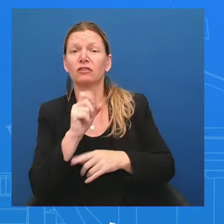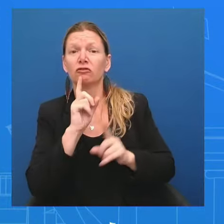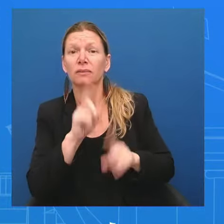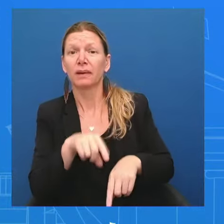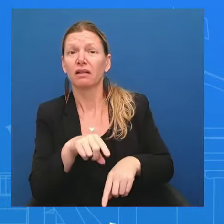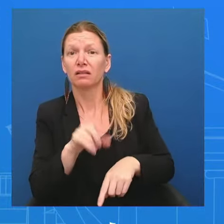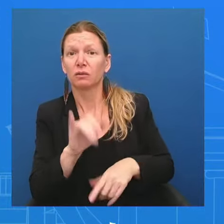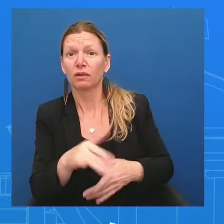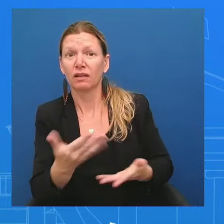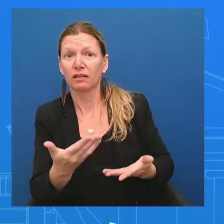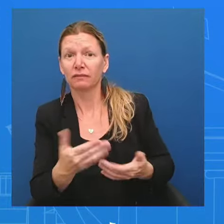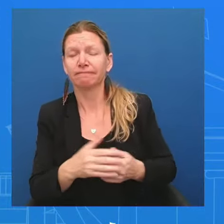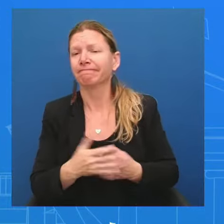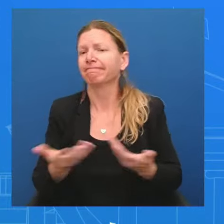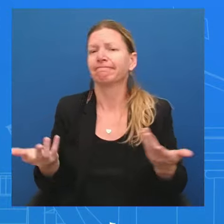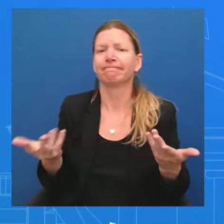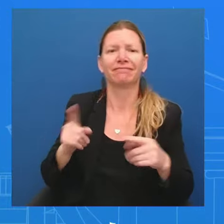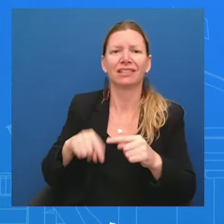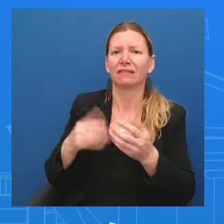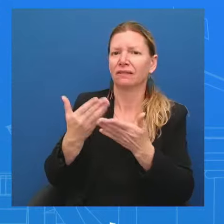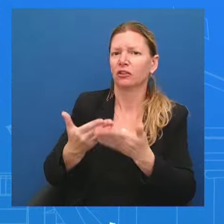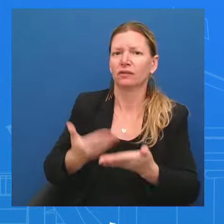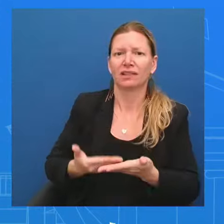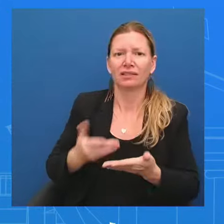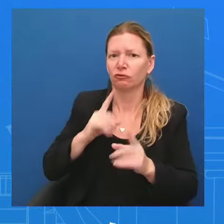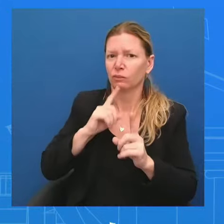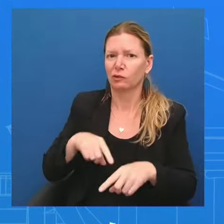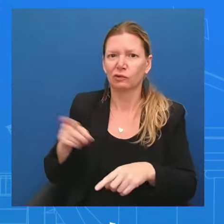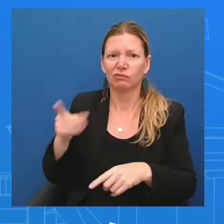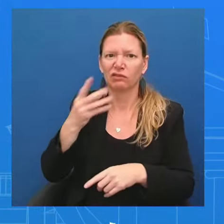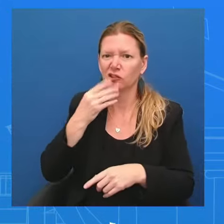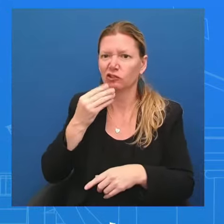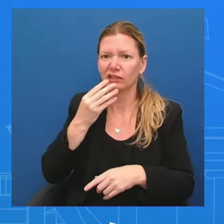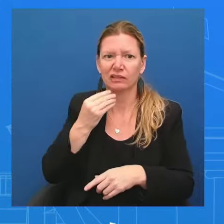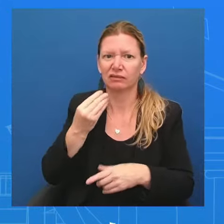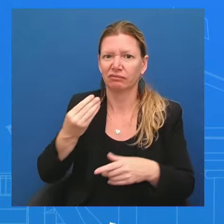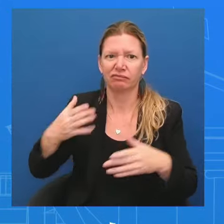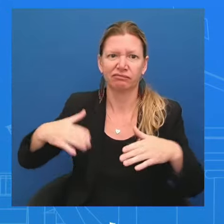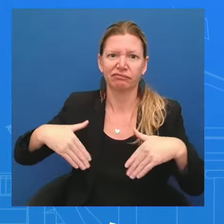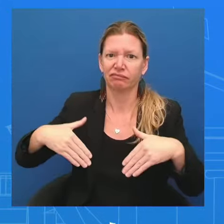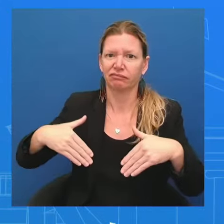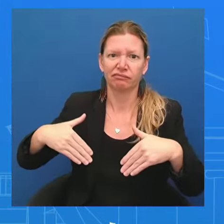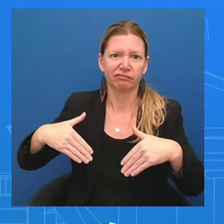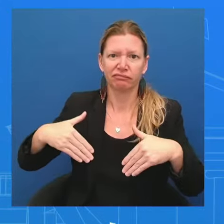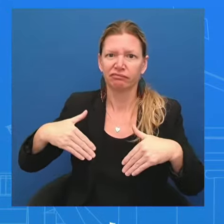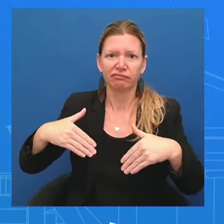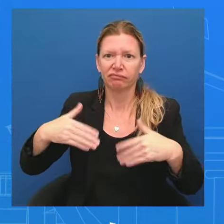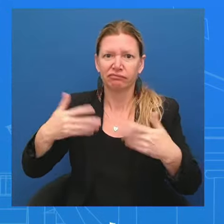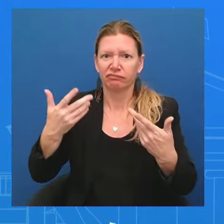The Israelis are saying publicly that there was no such strike. So I'd point you to them. I can't speak to it. Ms. Jean-Pierre: Go ahead, John.